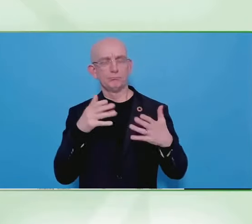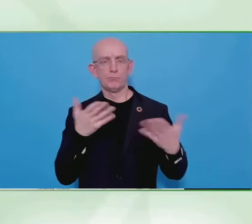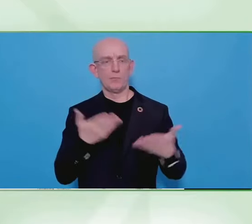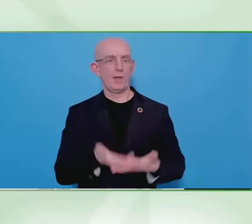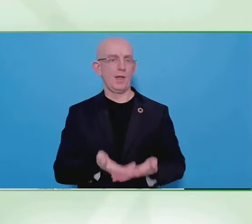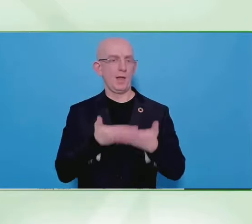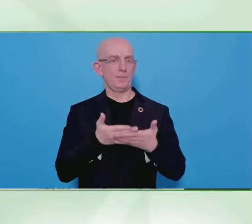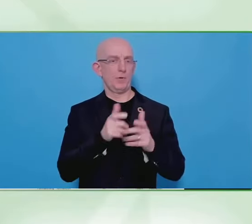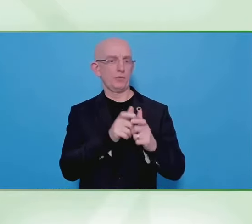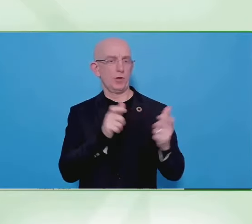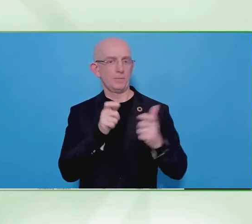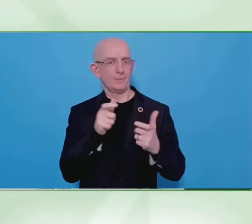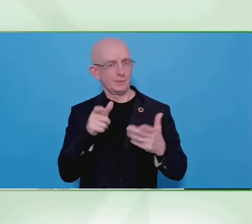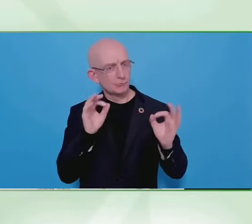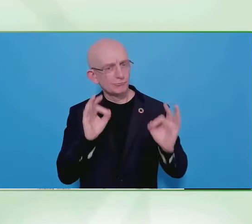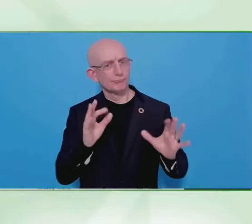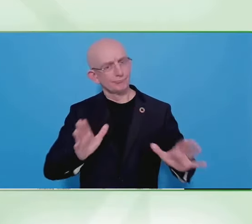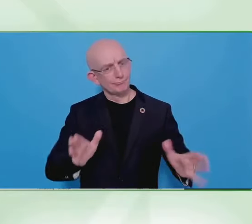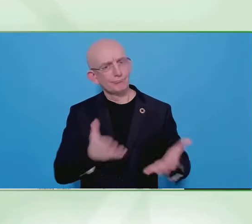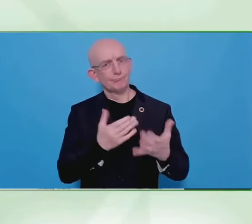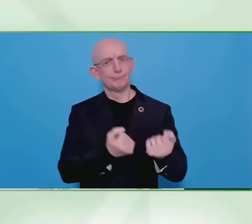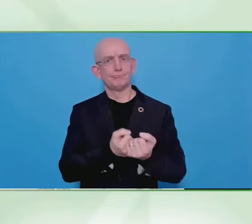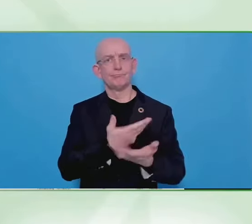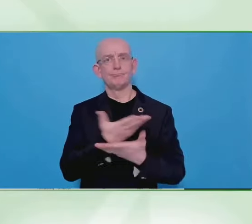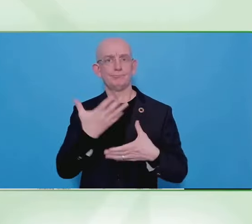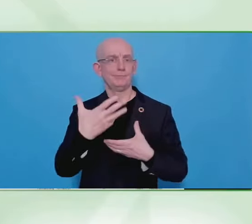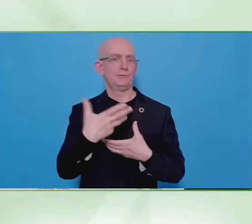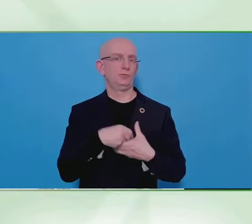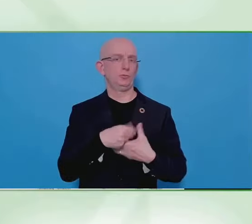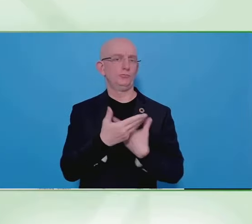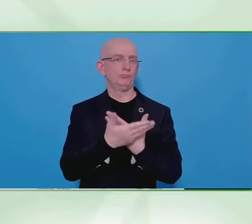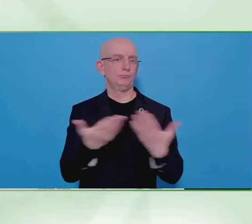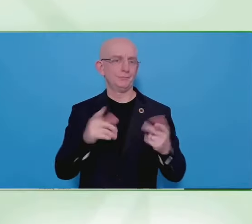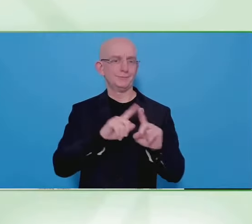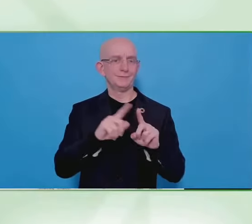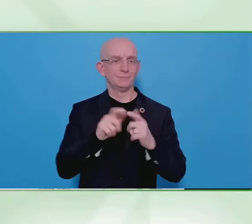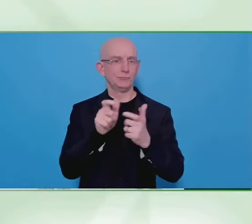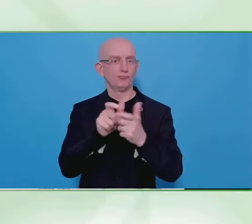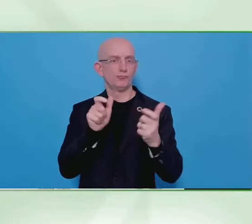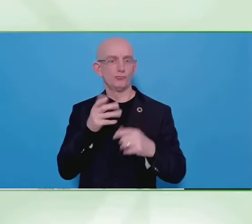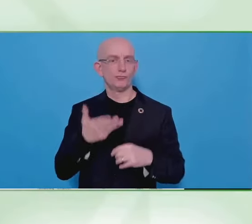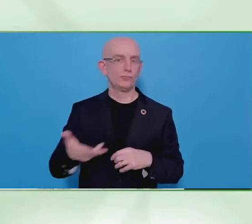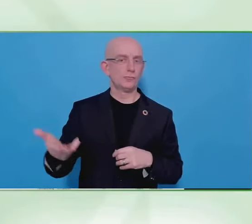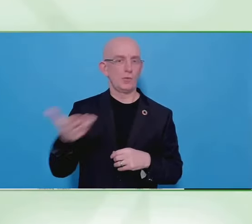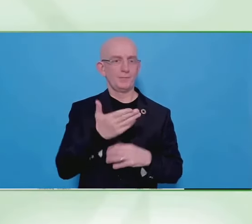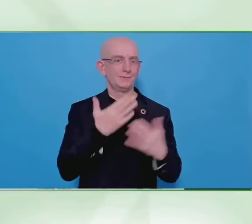This panel is amazing and some in the audience like Neil.